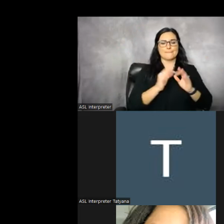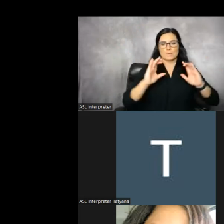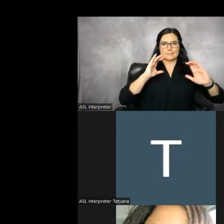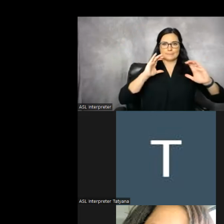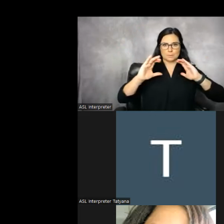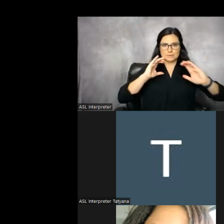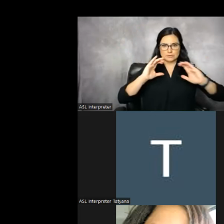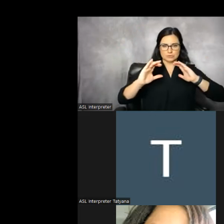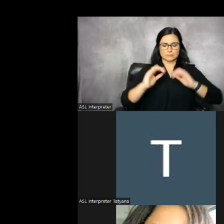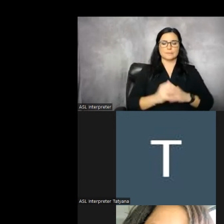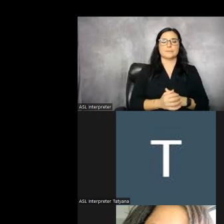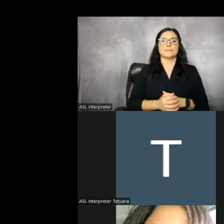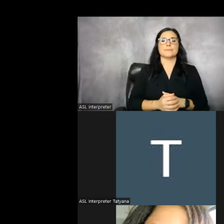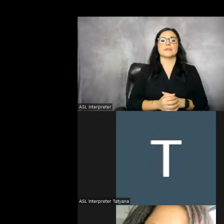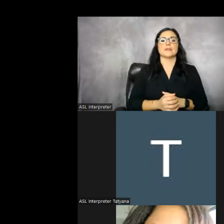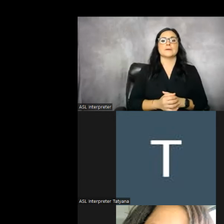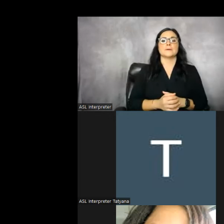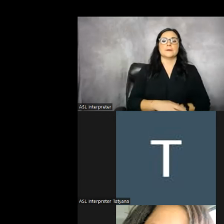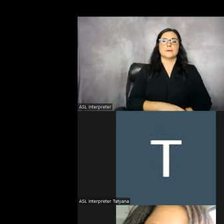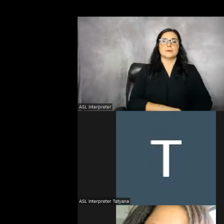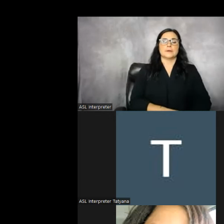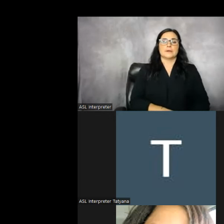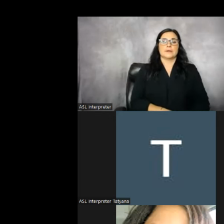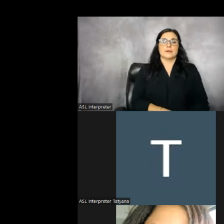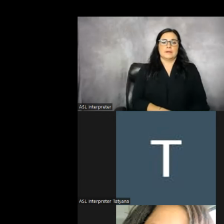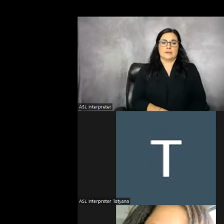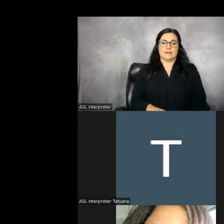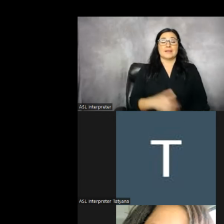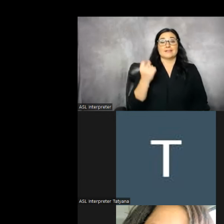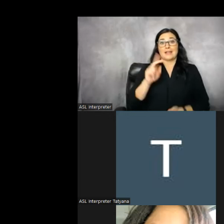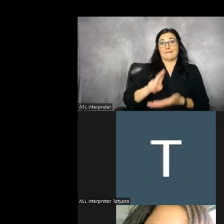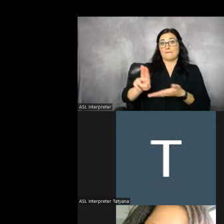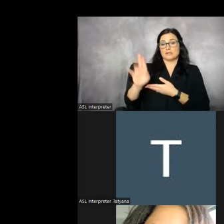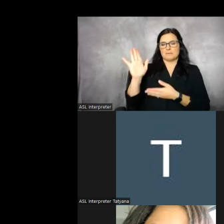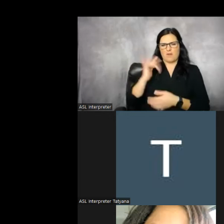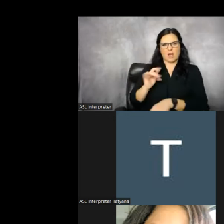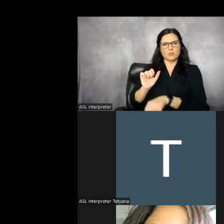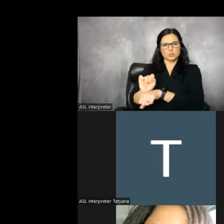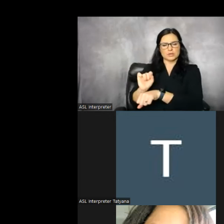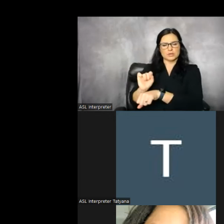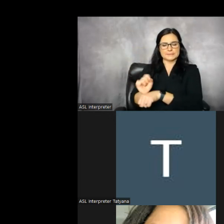So, at the university I worked at, I was working